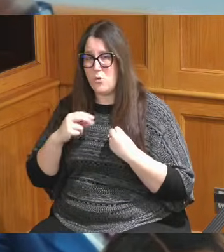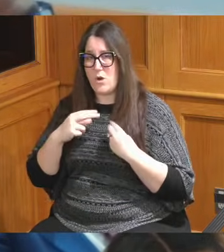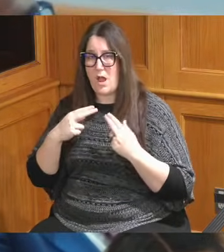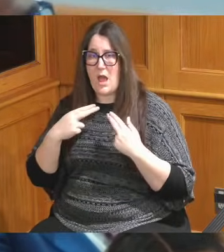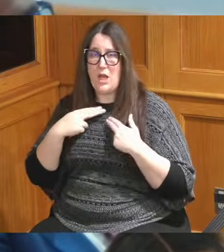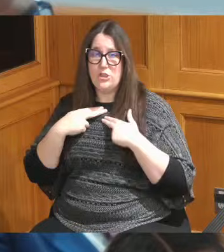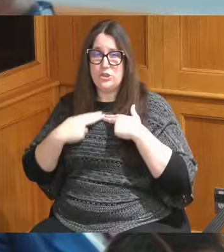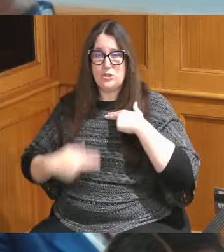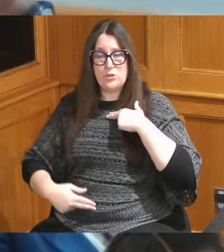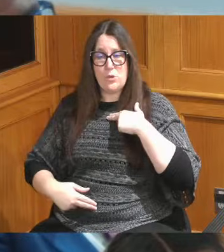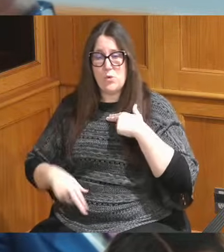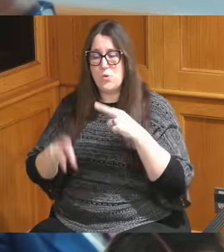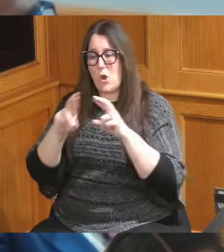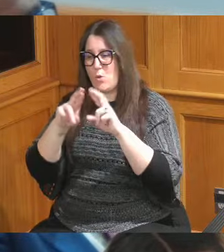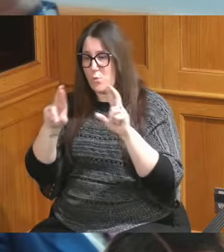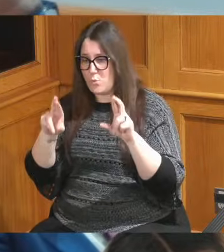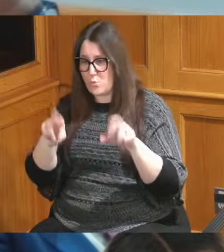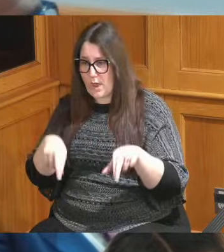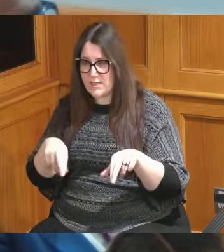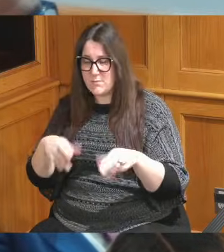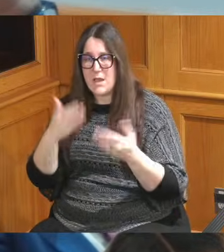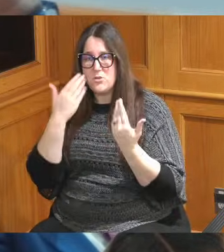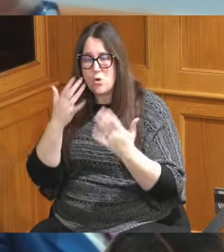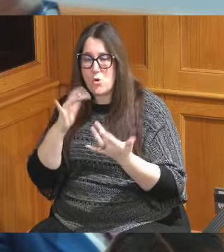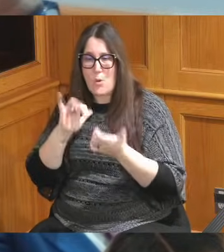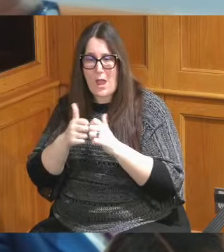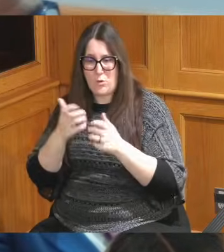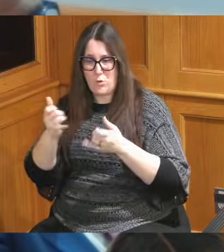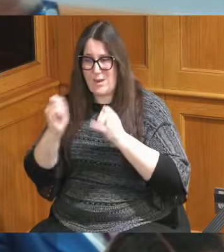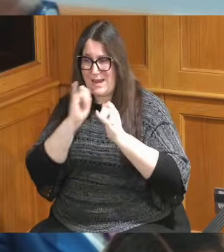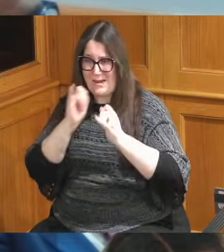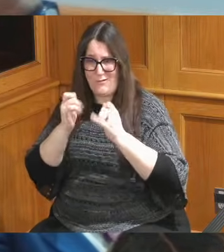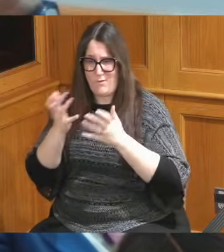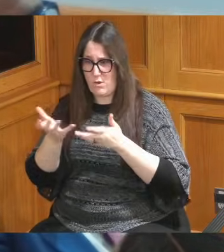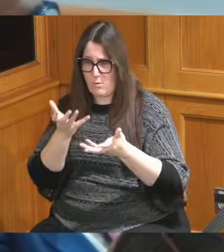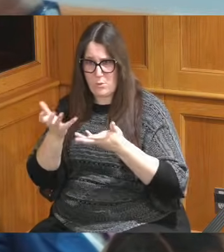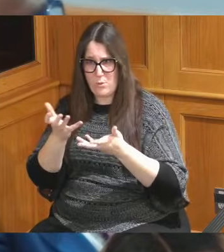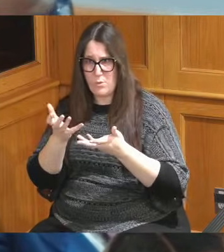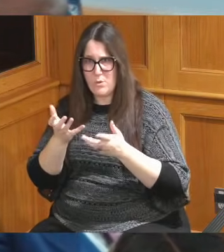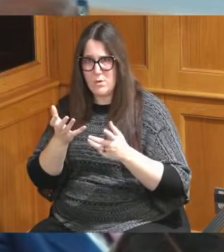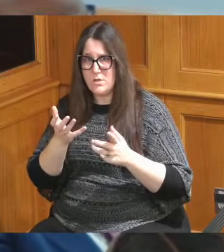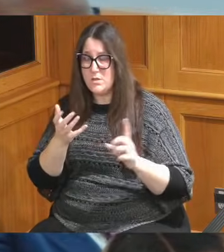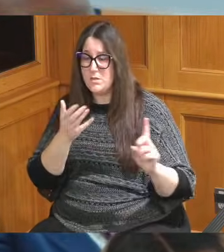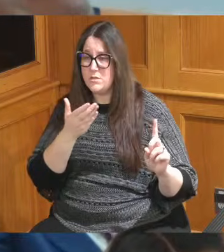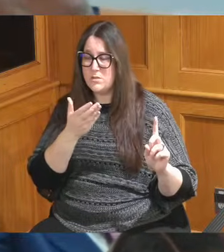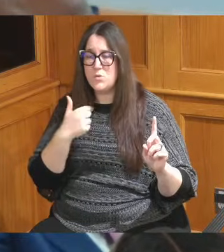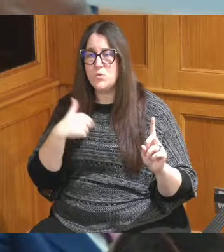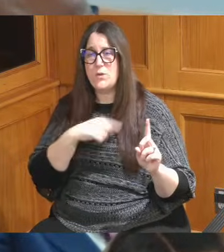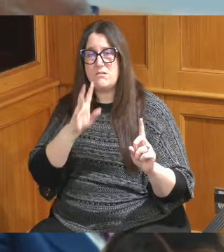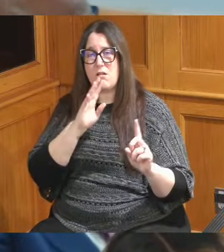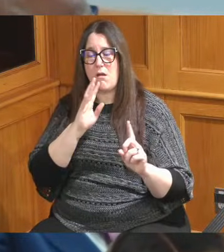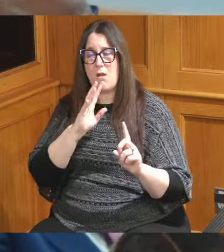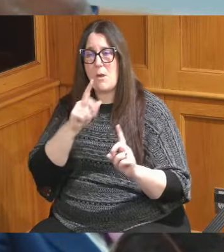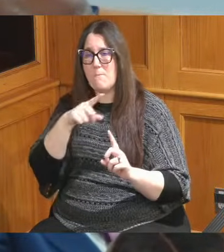may not know how to do a a interview. So, please, as we talk about Black History Month, and we here